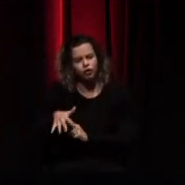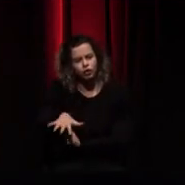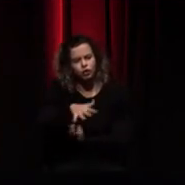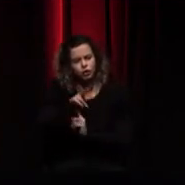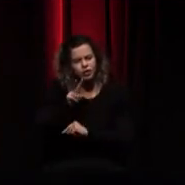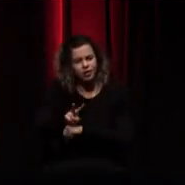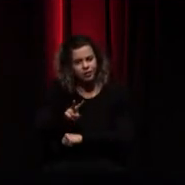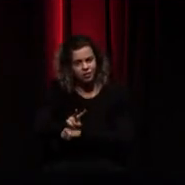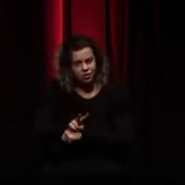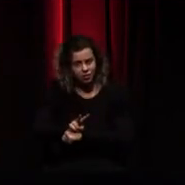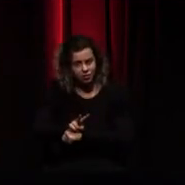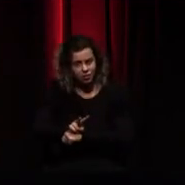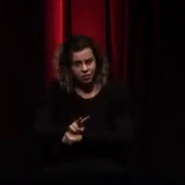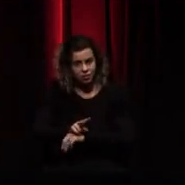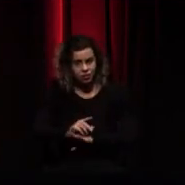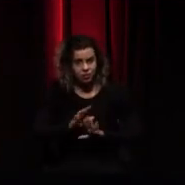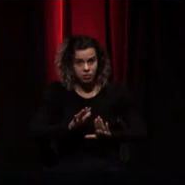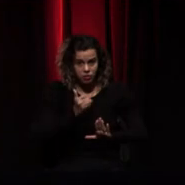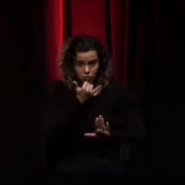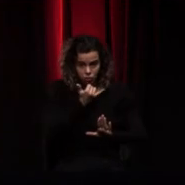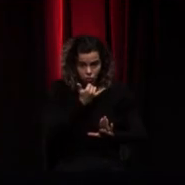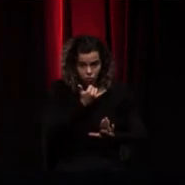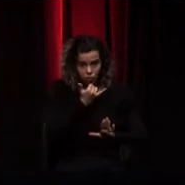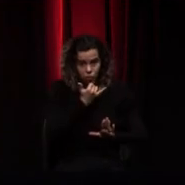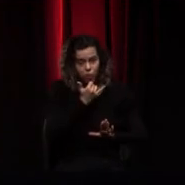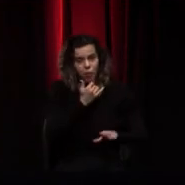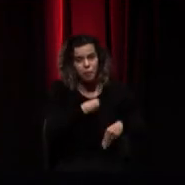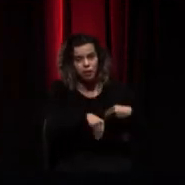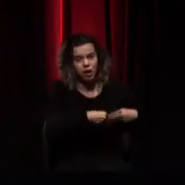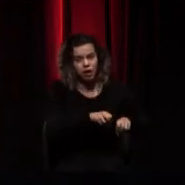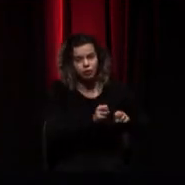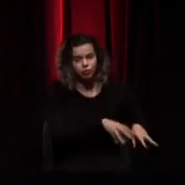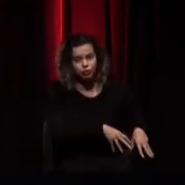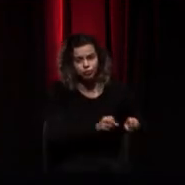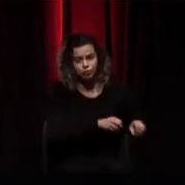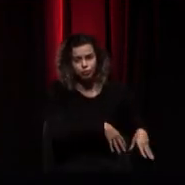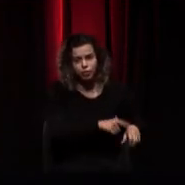and dumps its plastic waste into the sea,